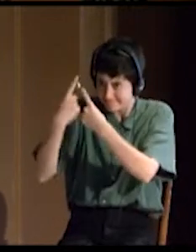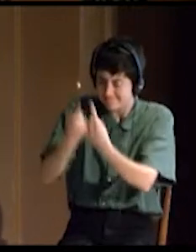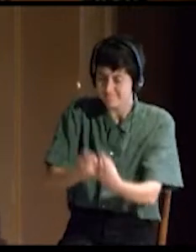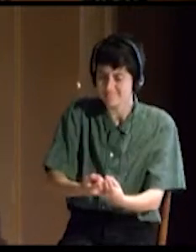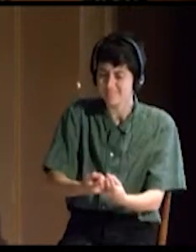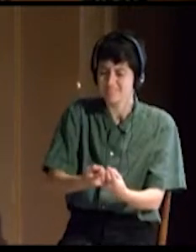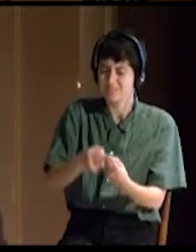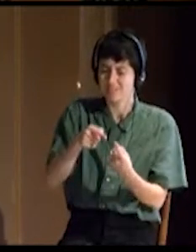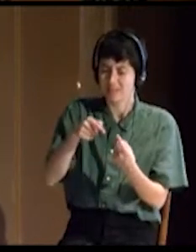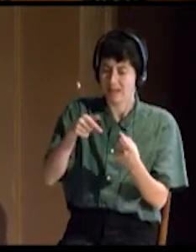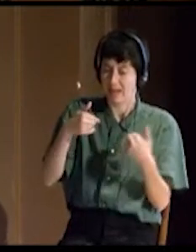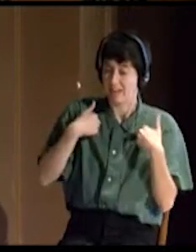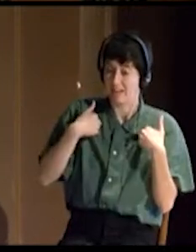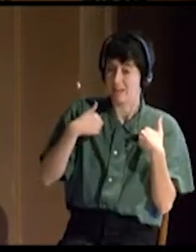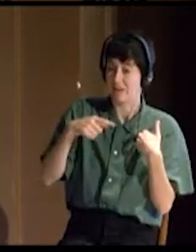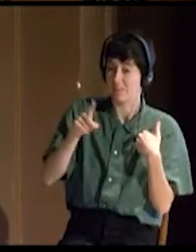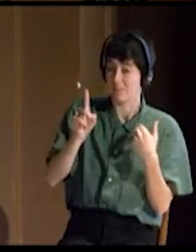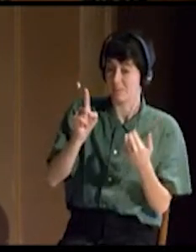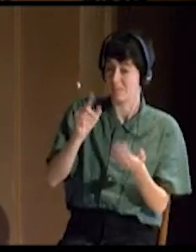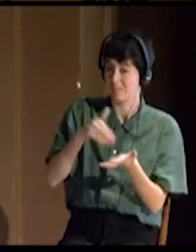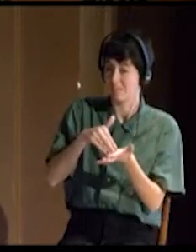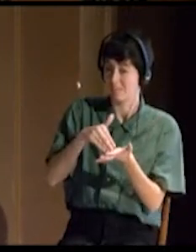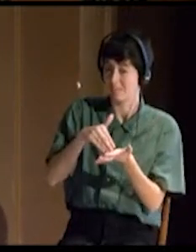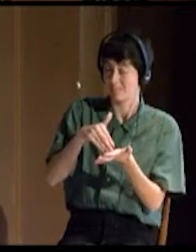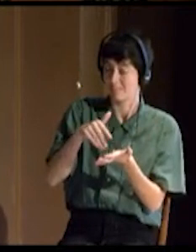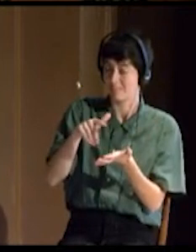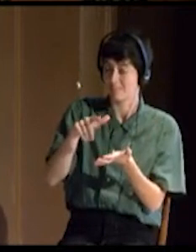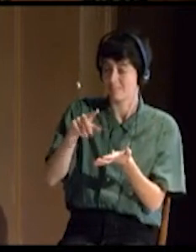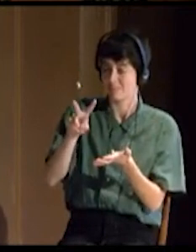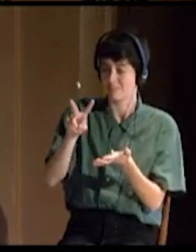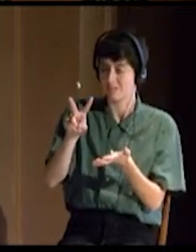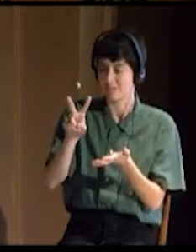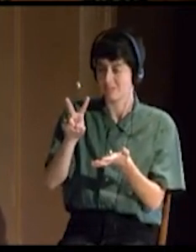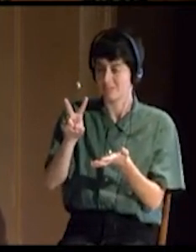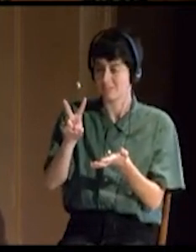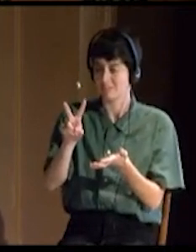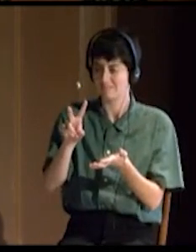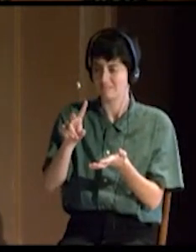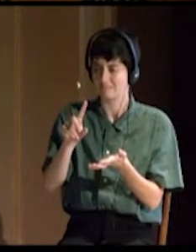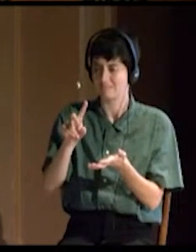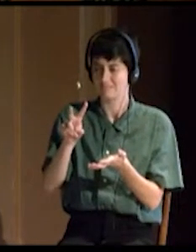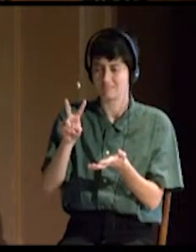that all of these tiny little lines that you see around, and all of those in blue belong